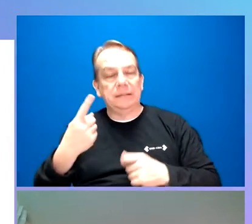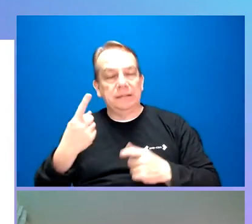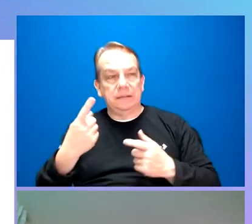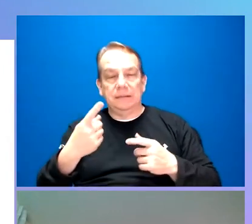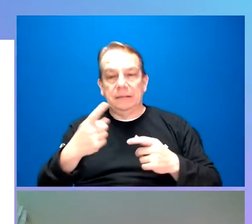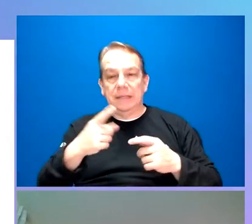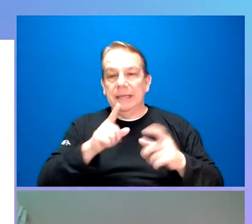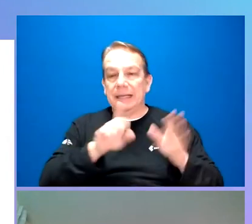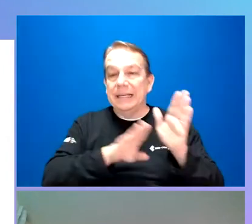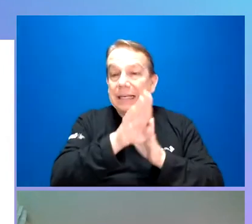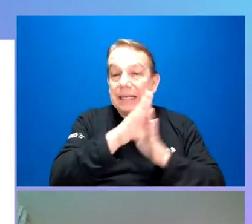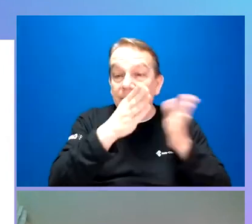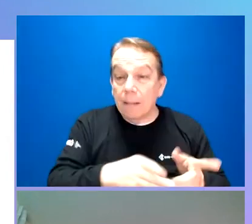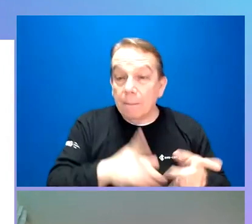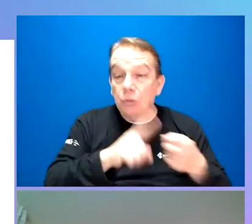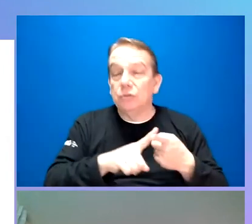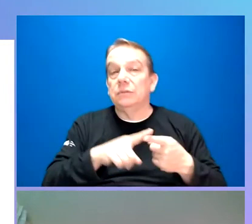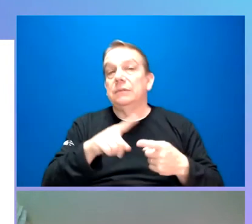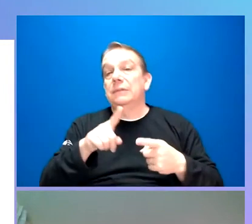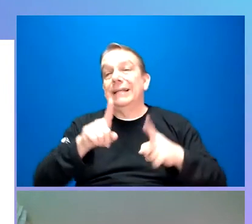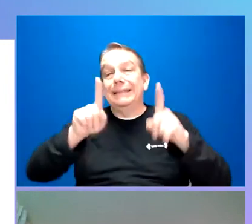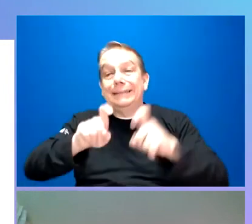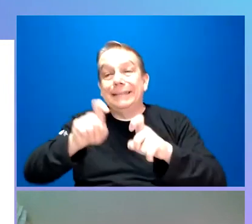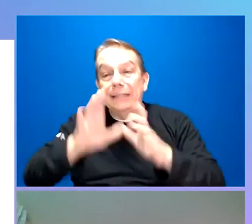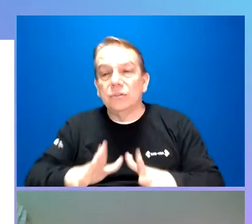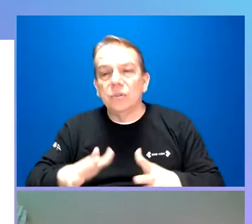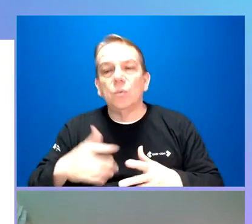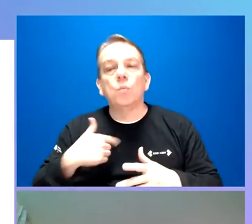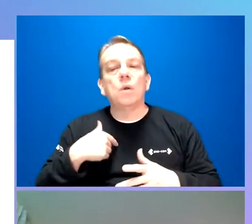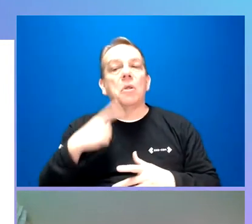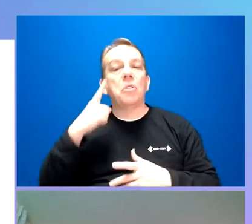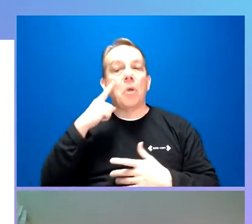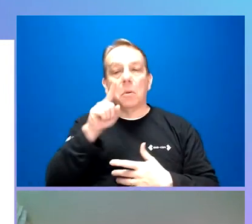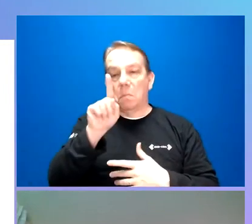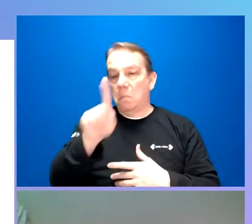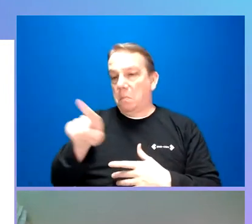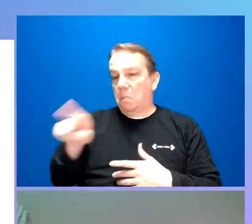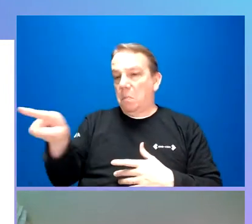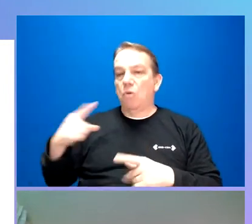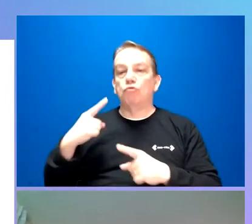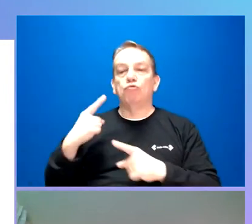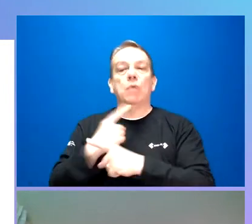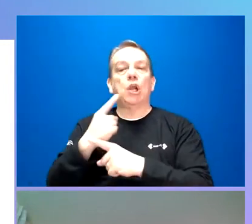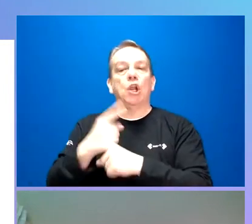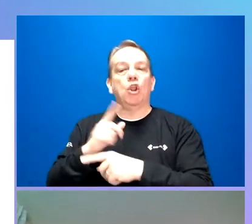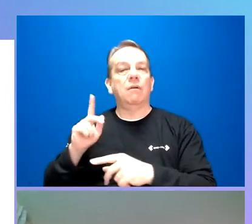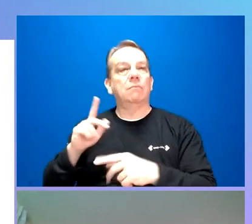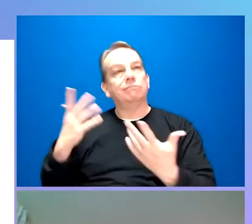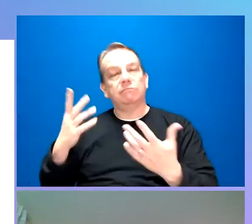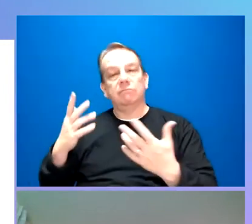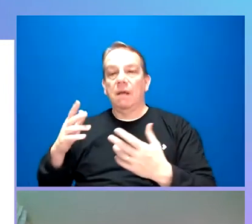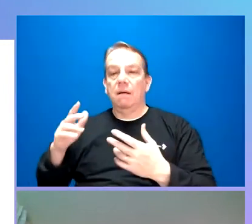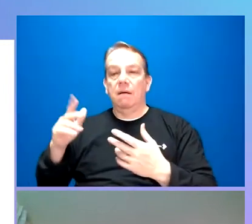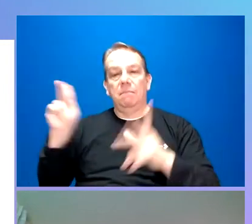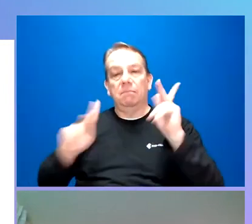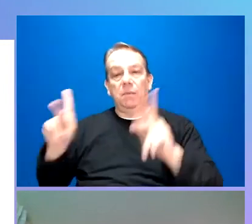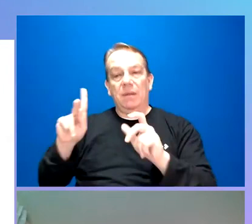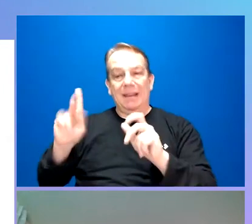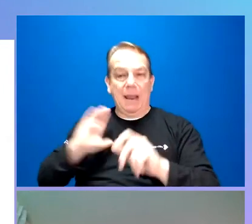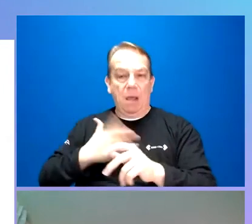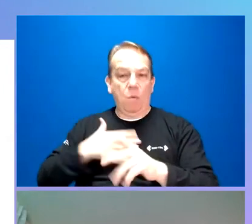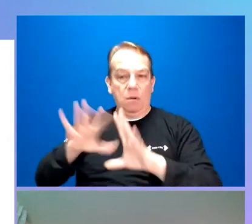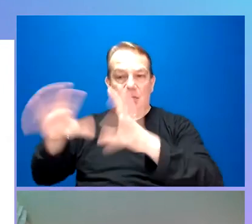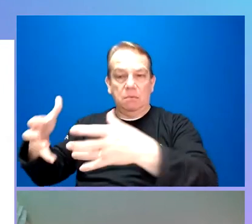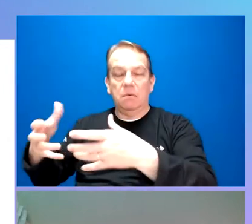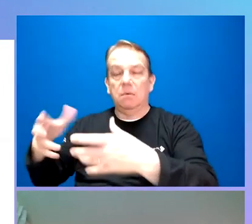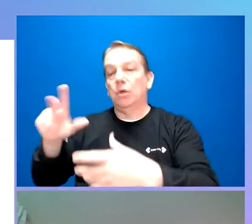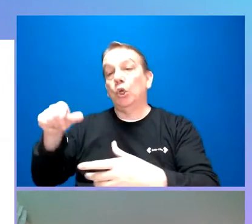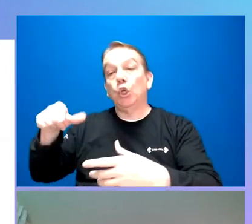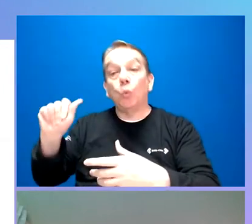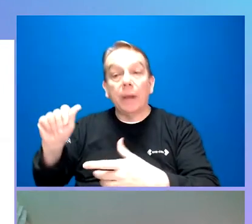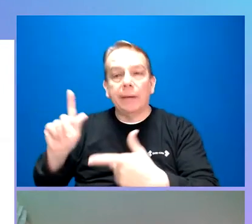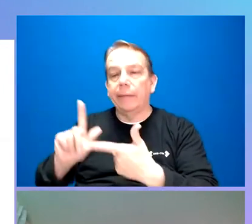cross training regular devs and